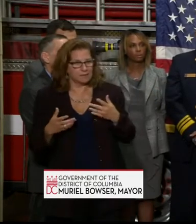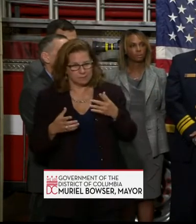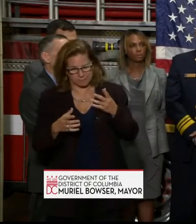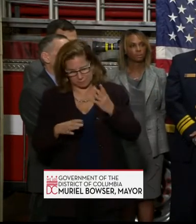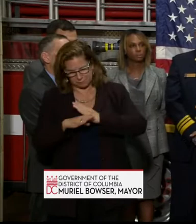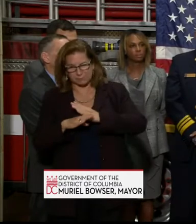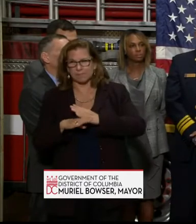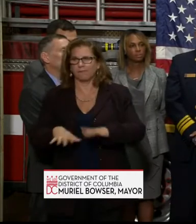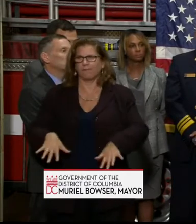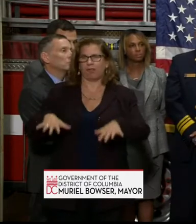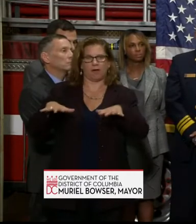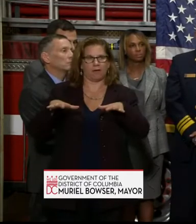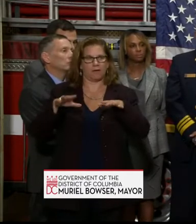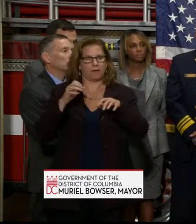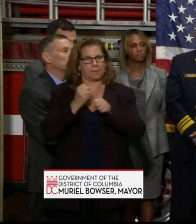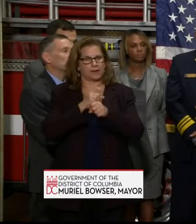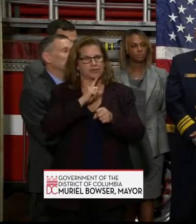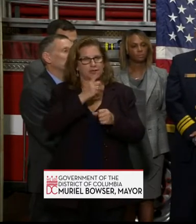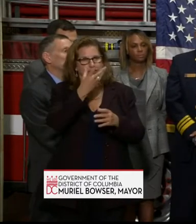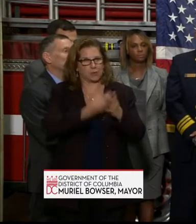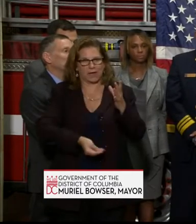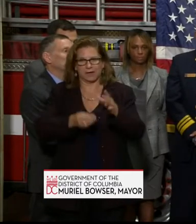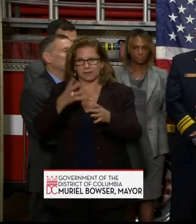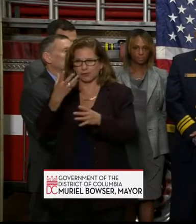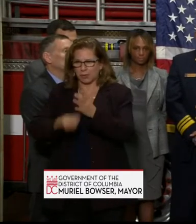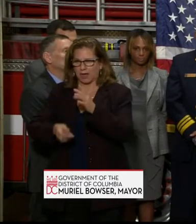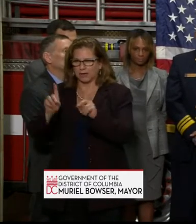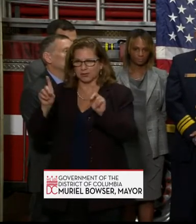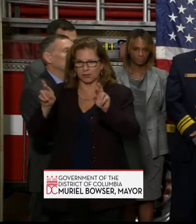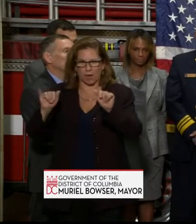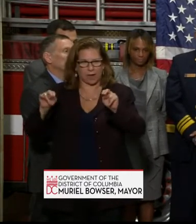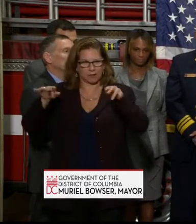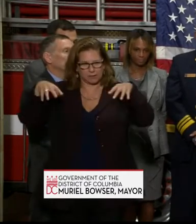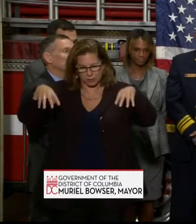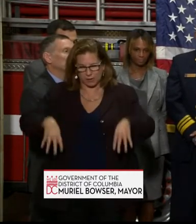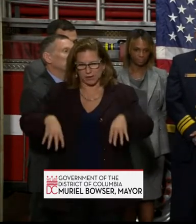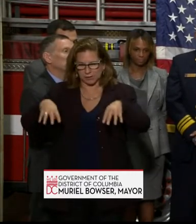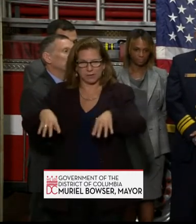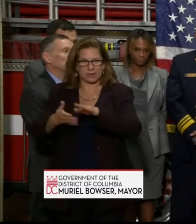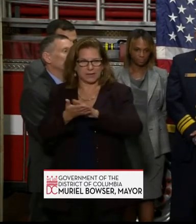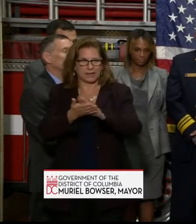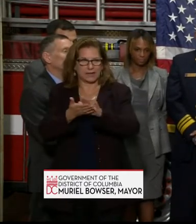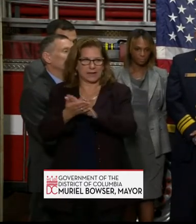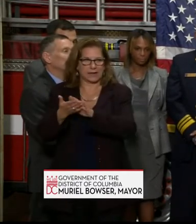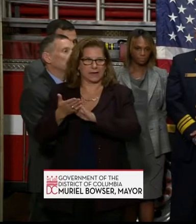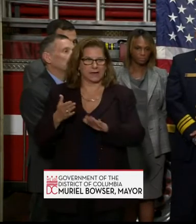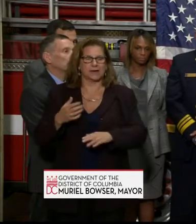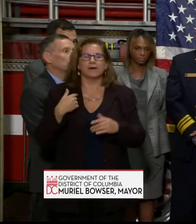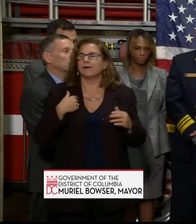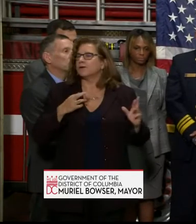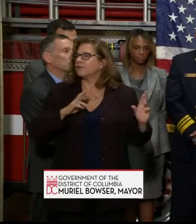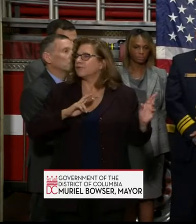UNCLOG WHATEVER IT MAY BE AND ALLEVIATE THE FLOODING OR THE POOLING OF WATER AS WELL BUT WE ARE ON TOP OF THE CATCH BASINS